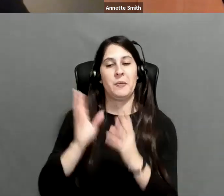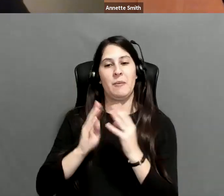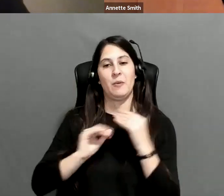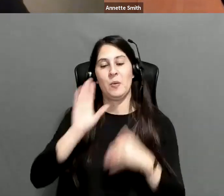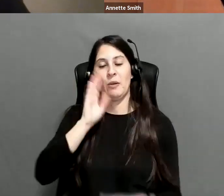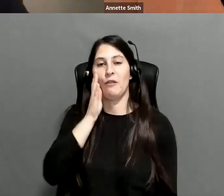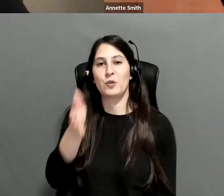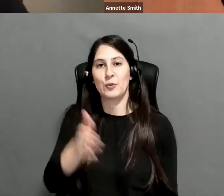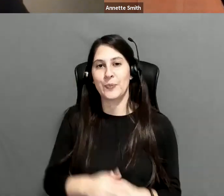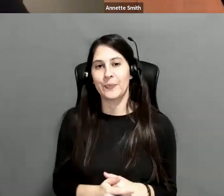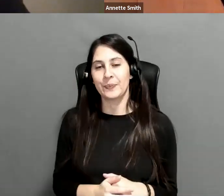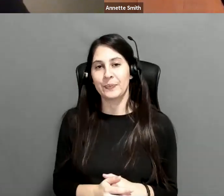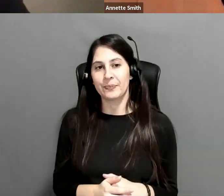presentation. Look on our website for